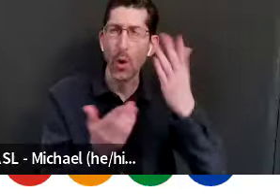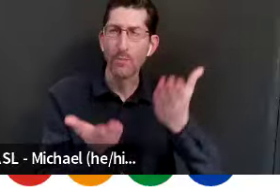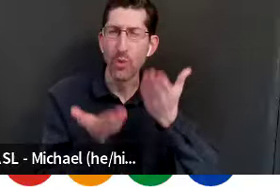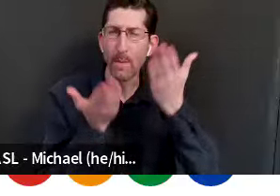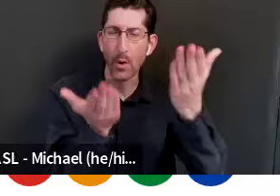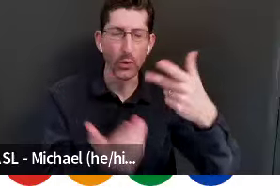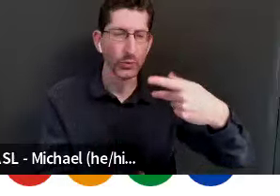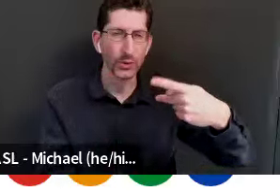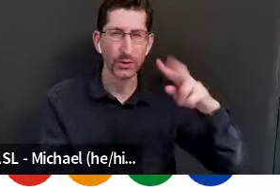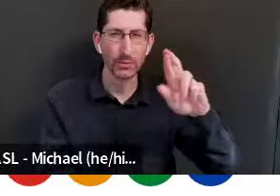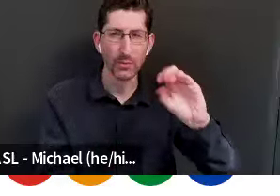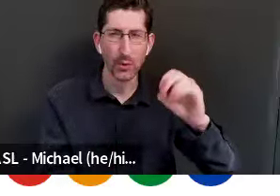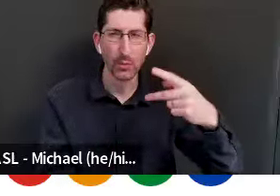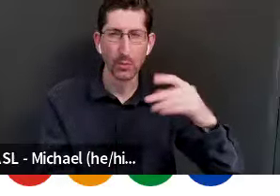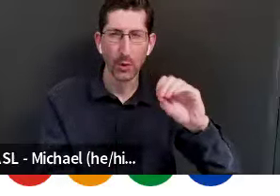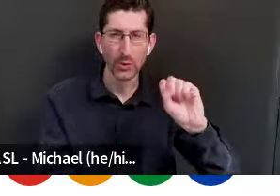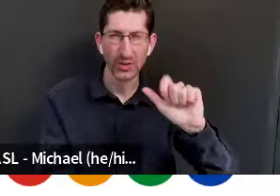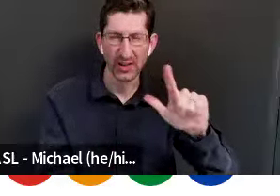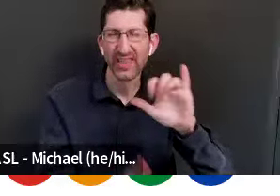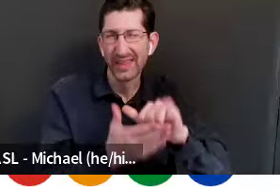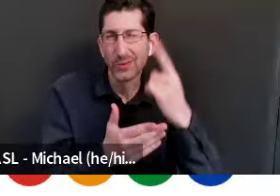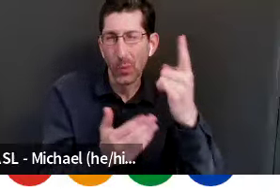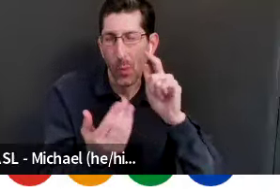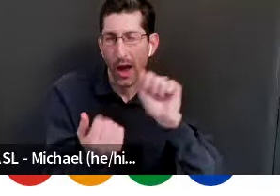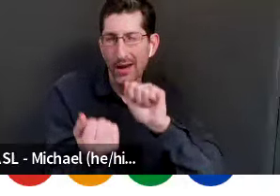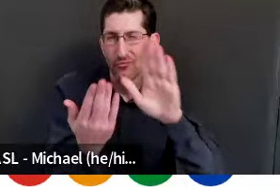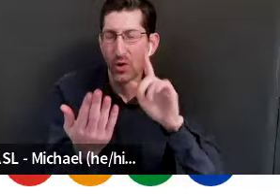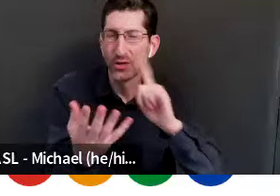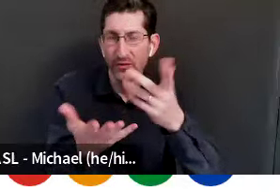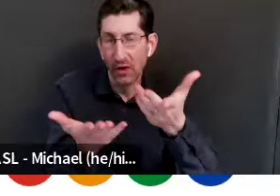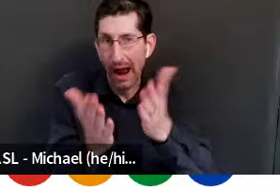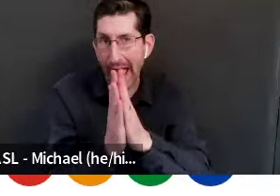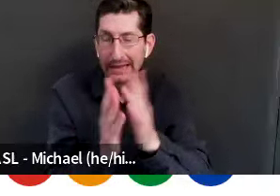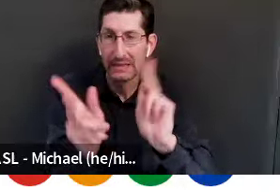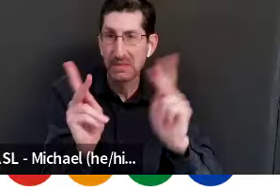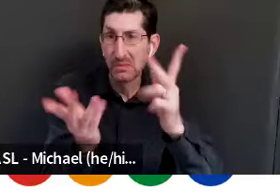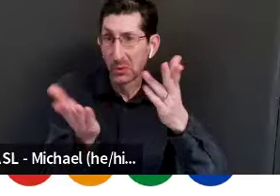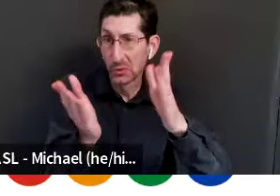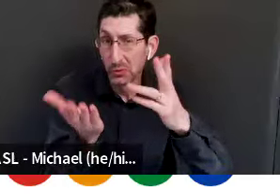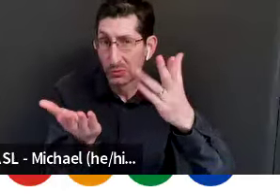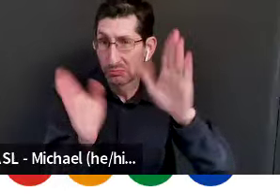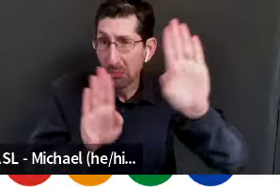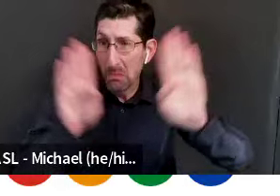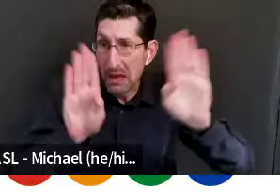REQUEST FOR PROPOSAL. ONE OF THE VEHICLES BY WHICH WE CONDUCT THE PUBLIC PROCUREMENT